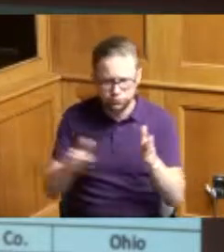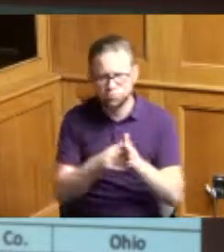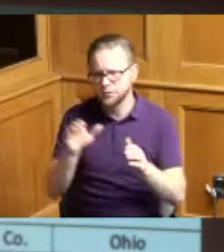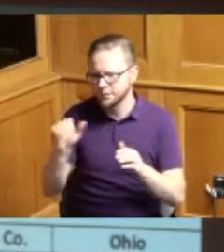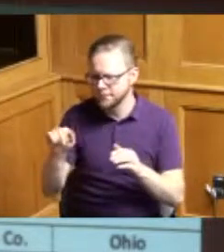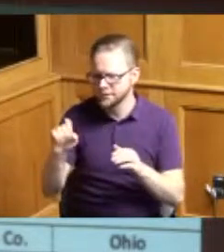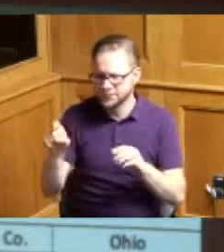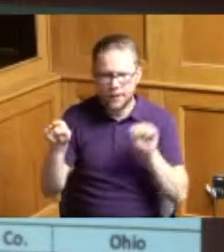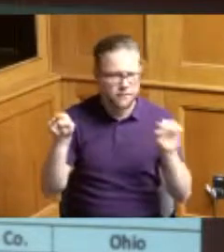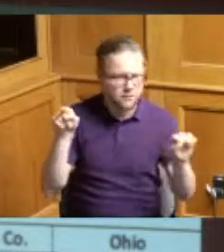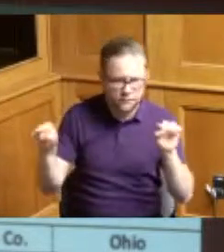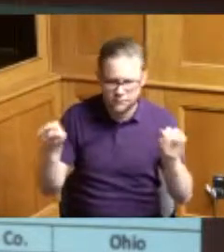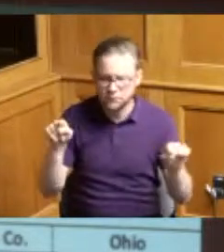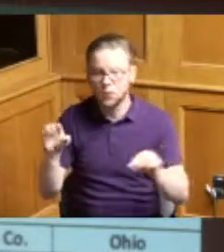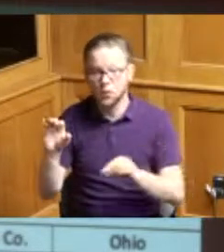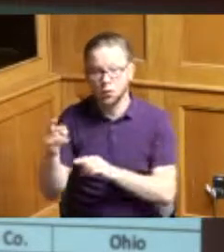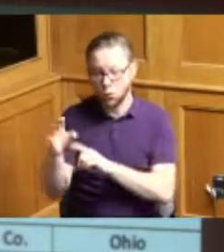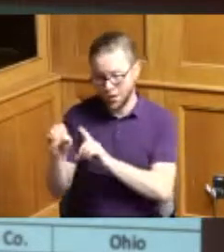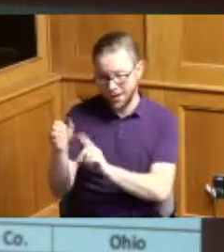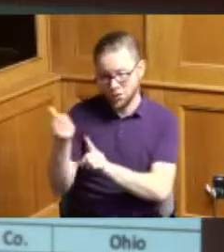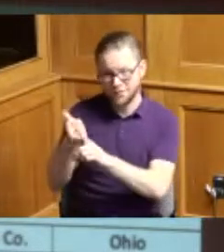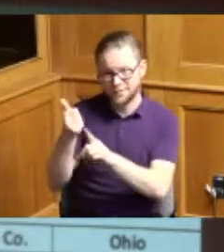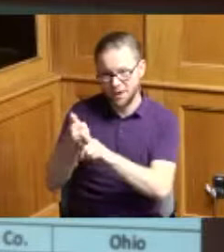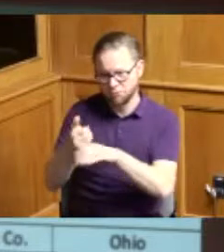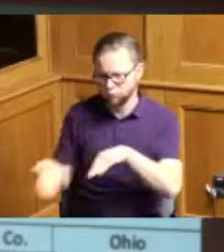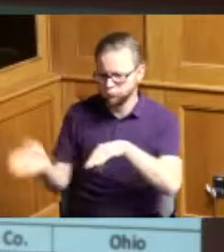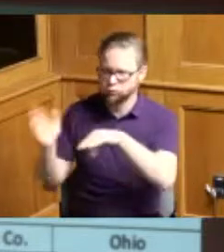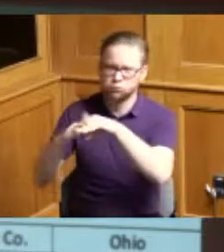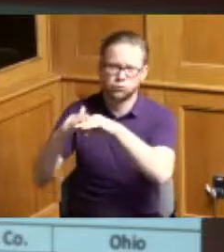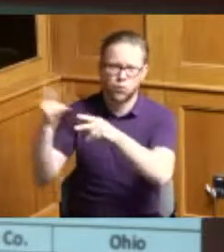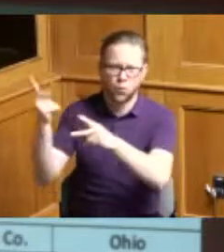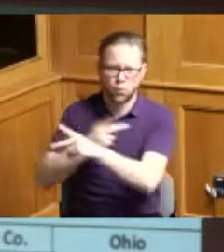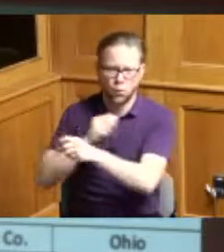is at a higher rate than Hamilton County and I think that's because of some of our collaborations